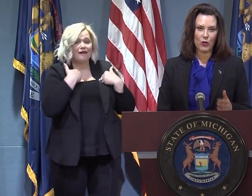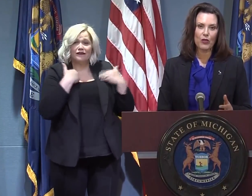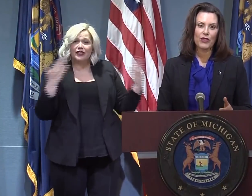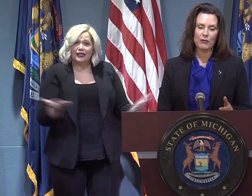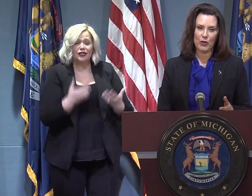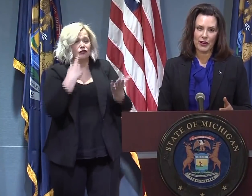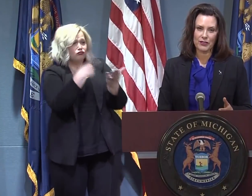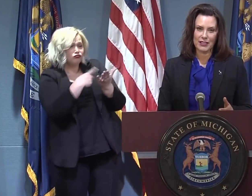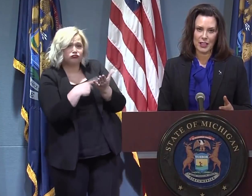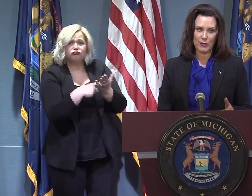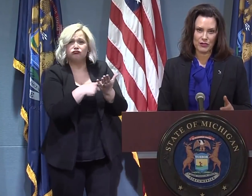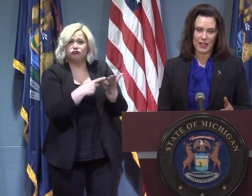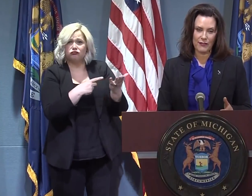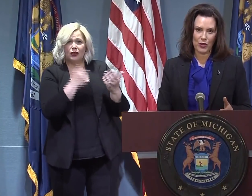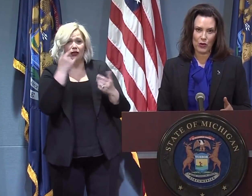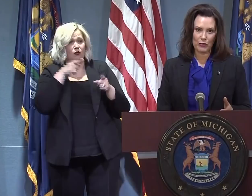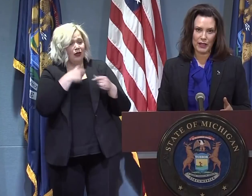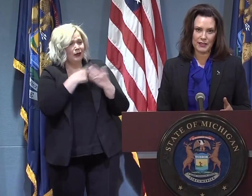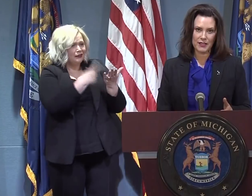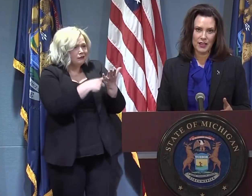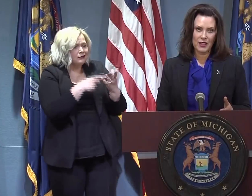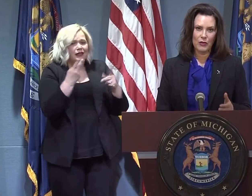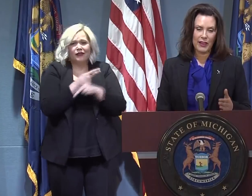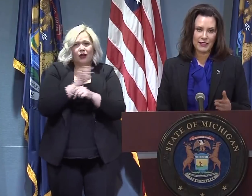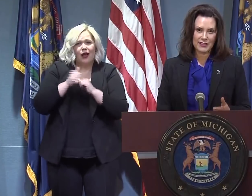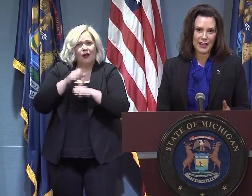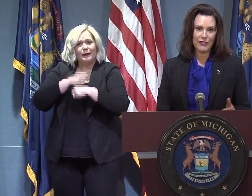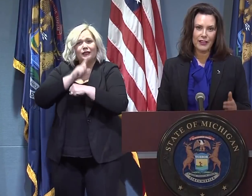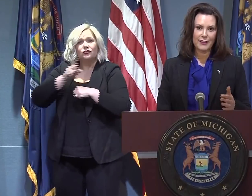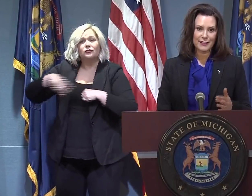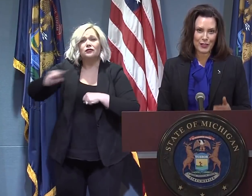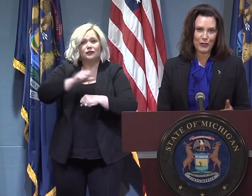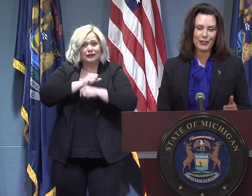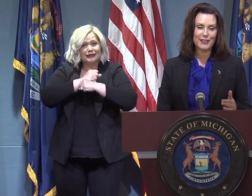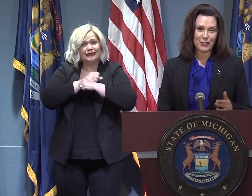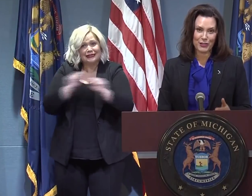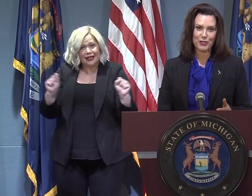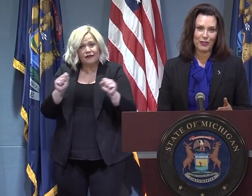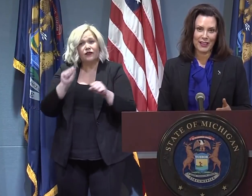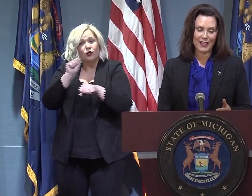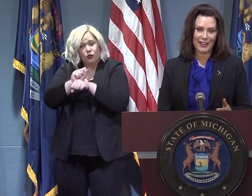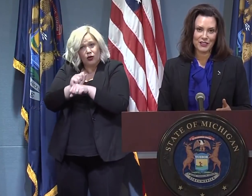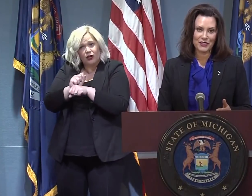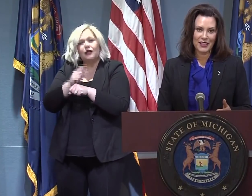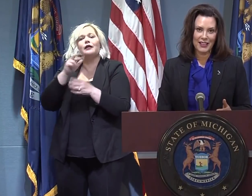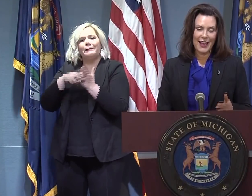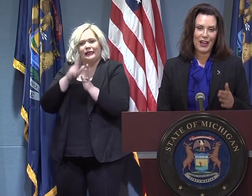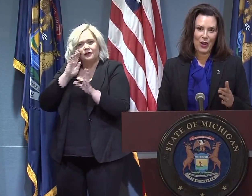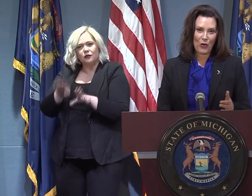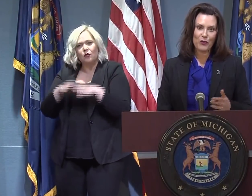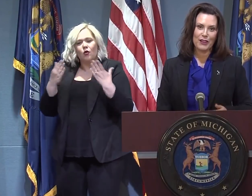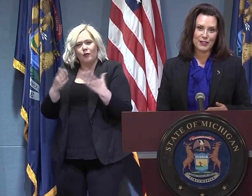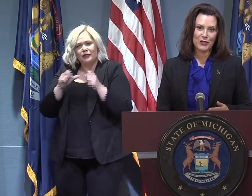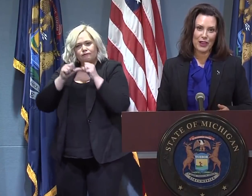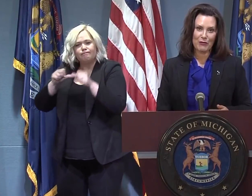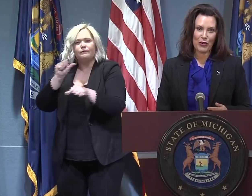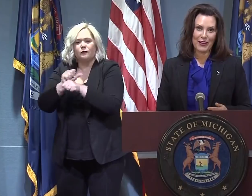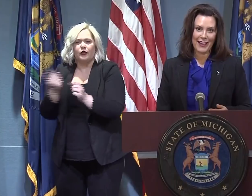WE HAVE ACCESS TO DATA. WHEN WE BUILD UP OUR PUBLIC HEALTH APPARATUS AND WORK WITH EMPLOYERS TO KEEP YOU SAFE IN